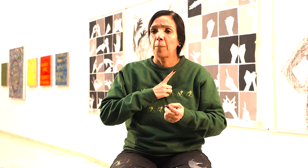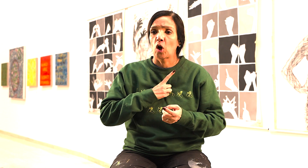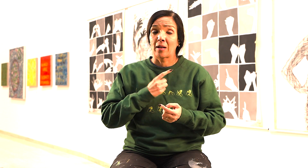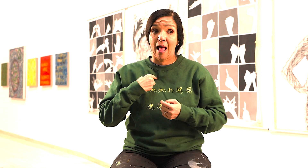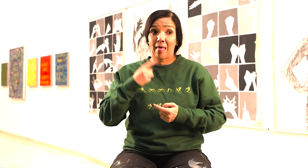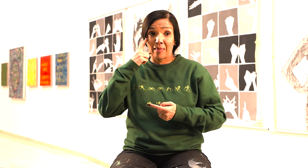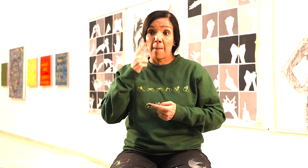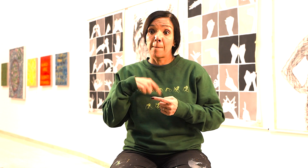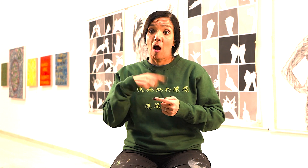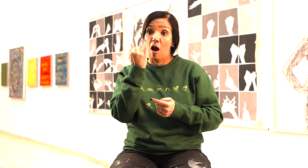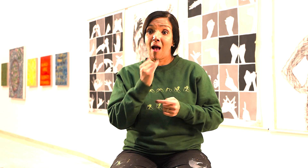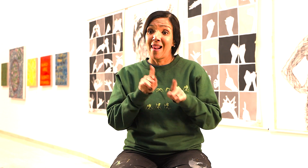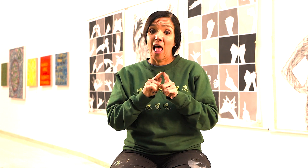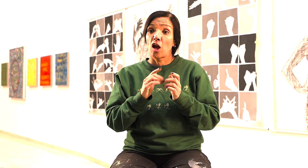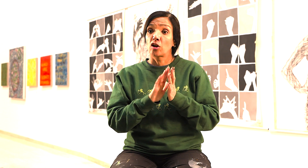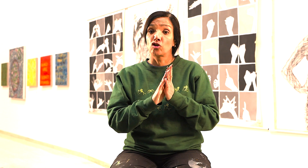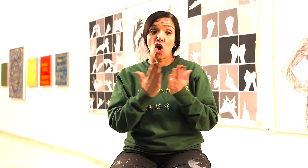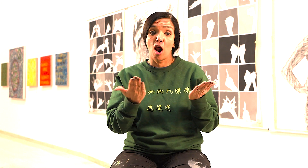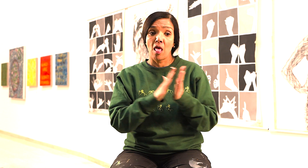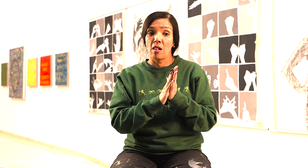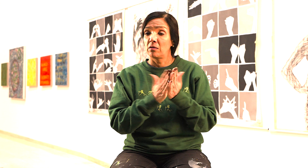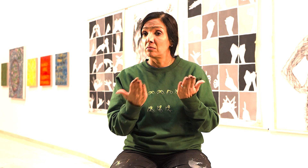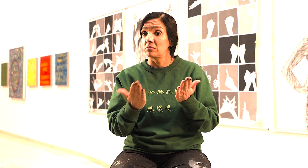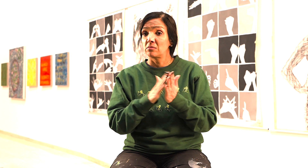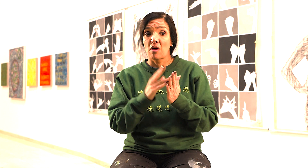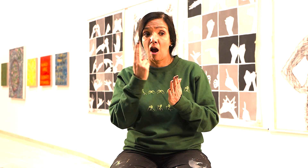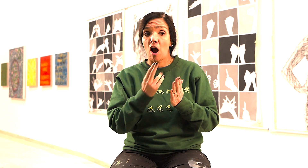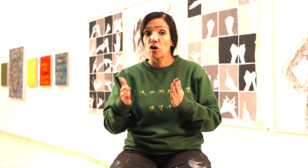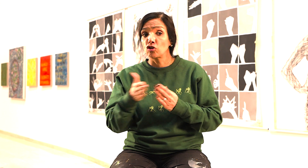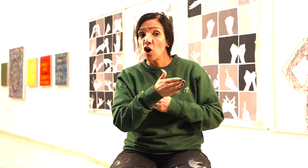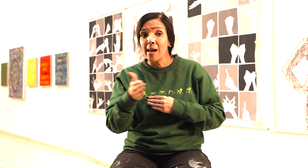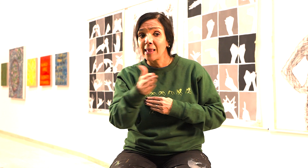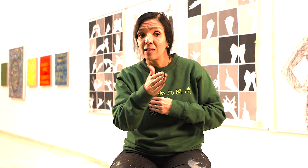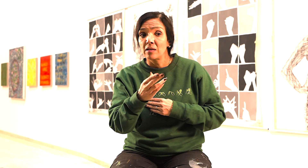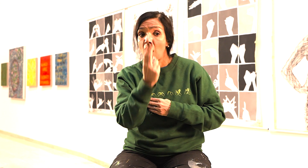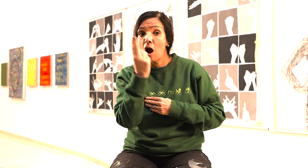and my art is inspired by that. My art--I look at journals.